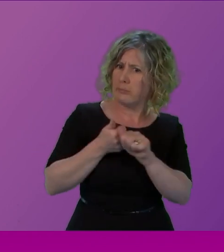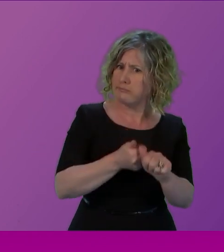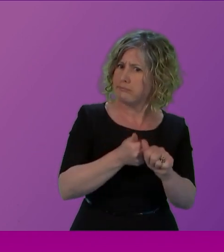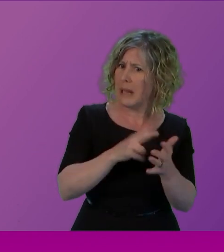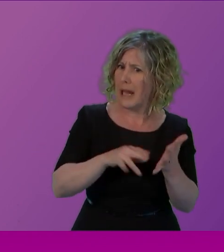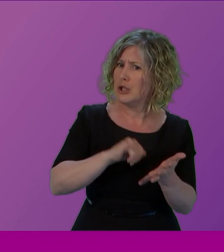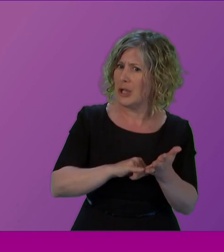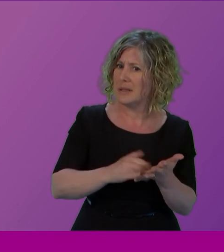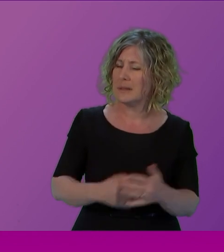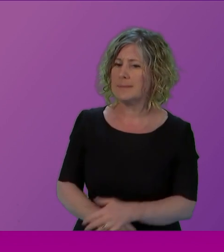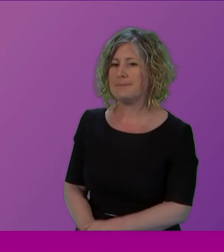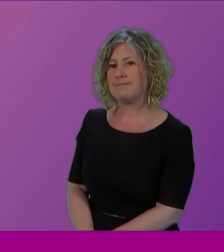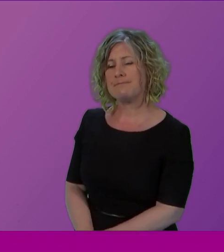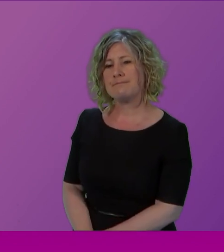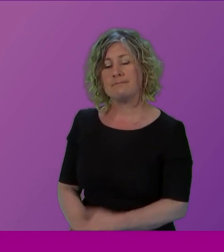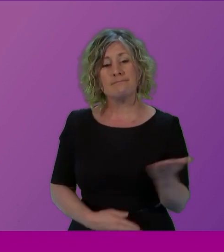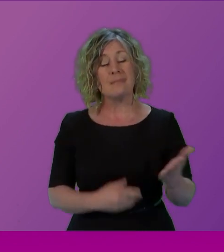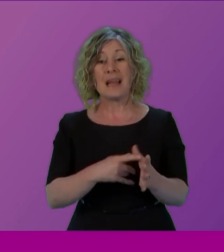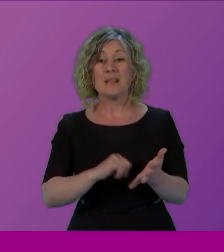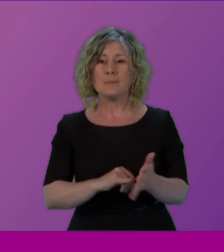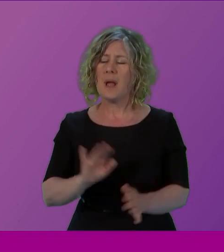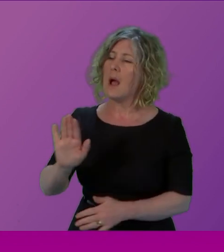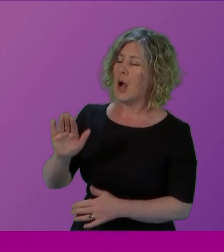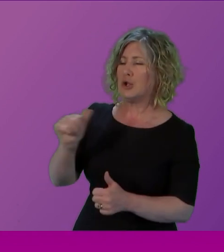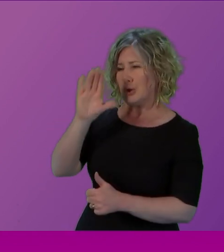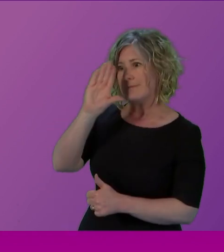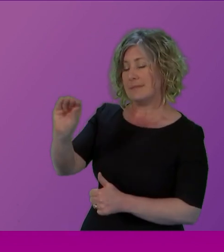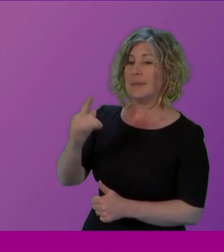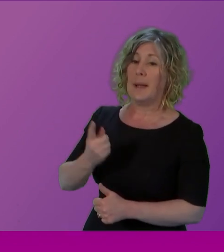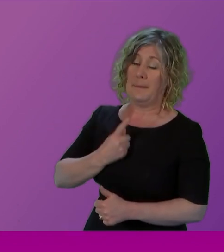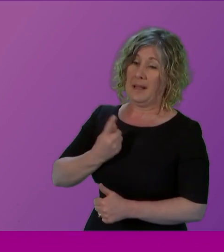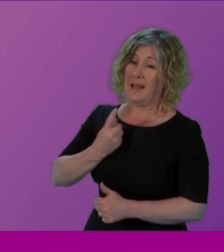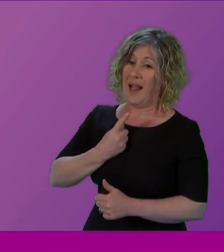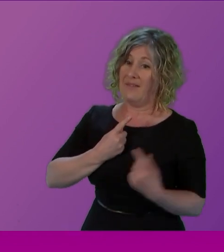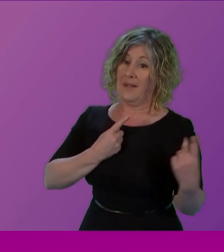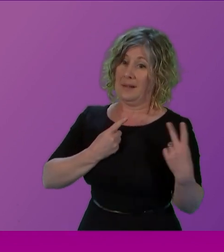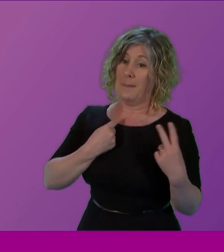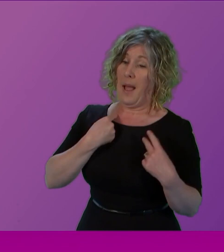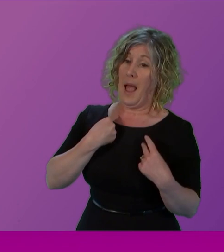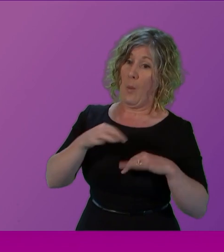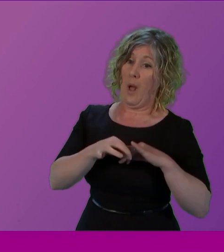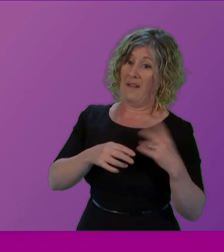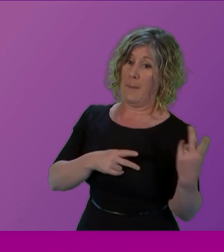I should have declared an interest, as my wife and I are qualified dentists.